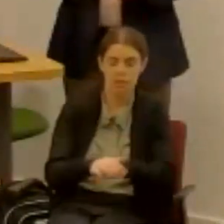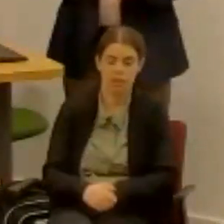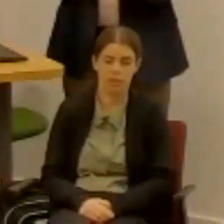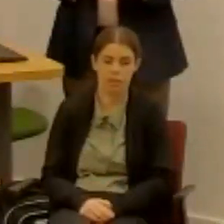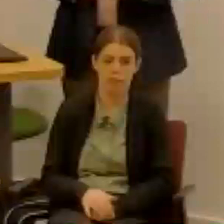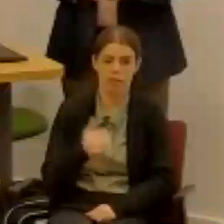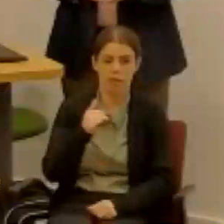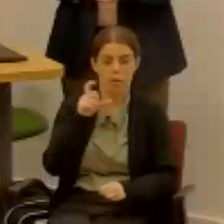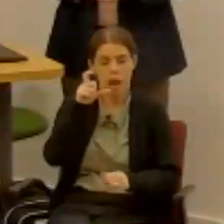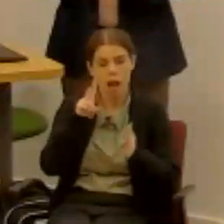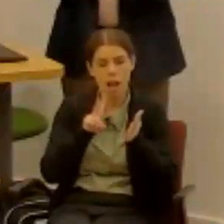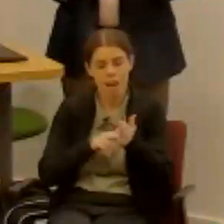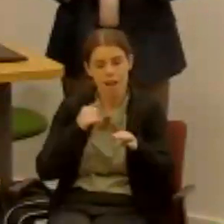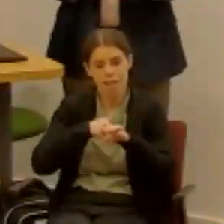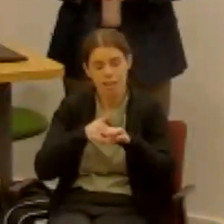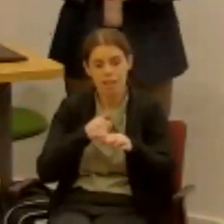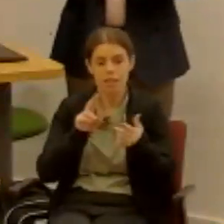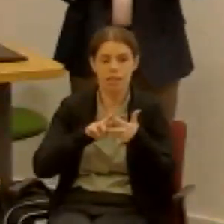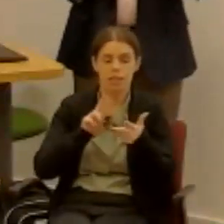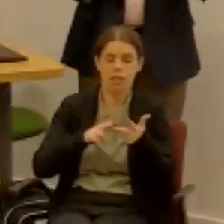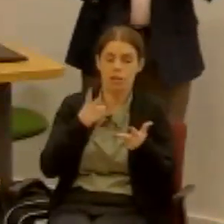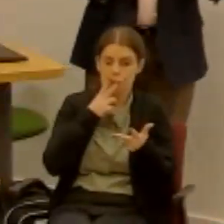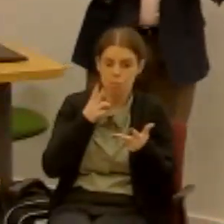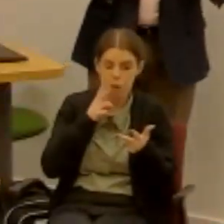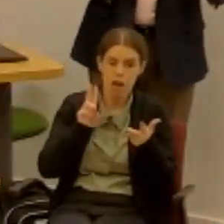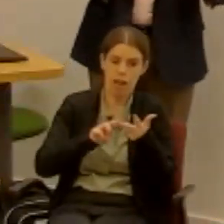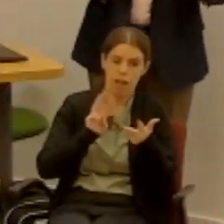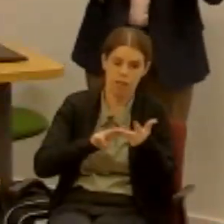like cardiovascular disease like smoking like obesity. etc.